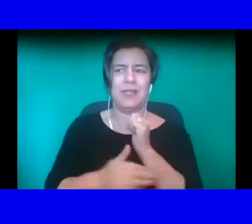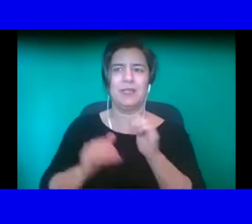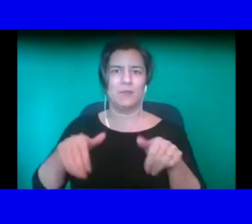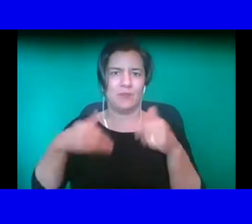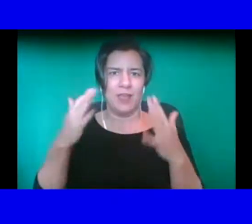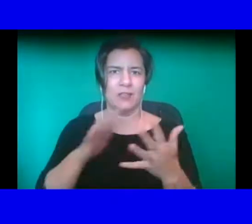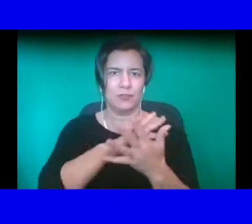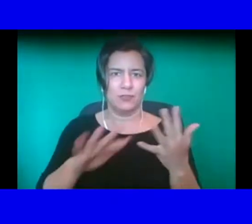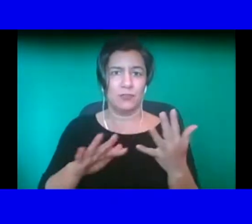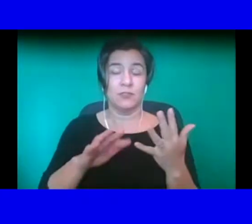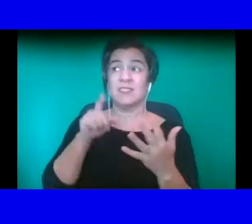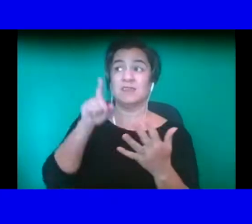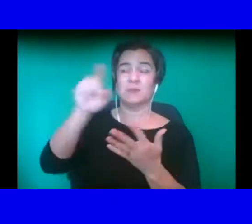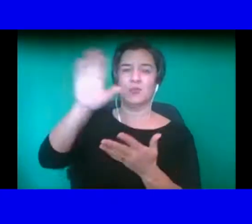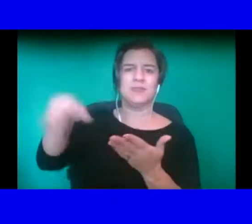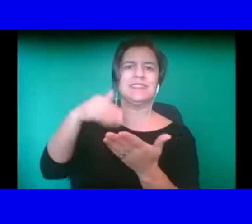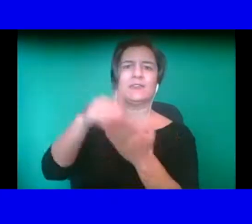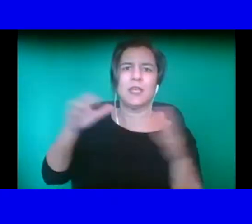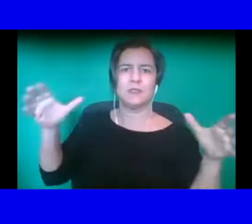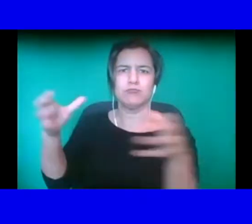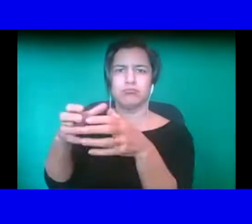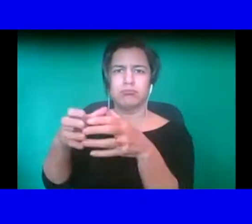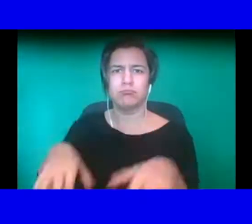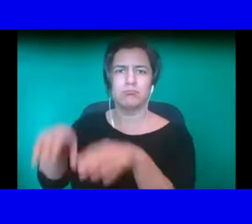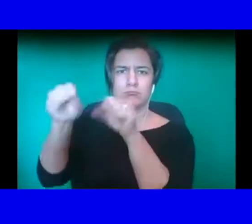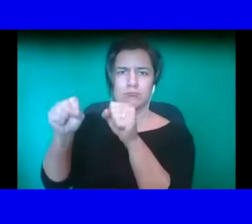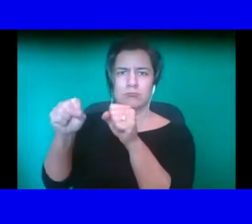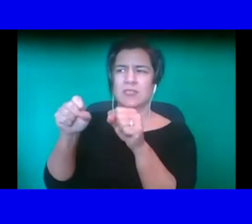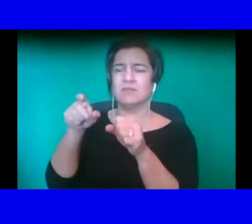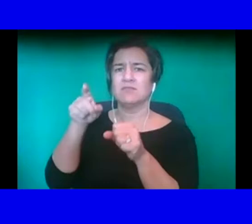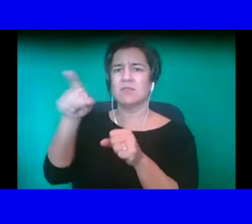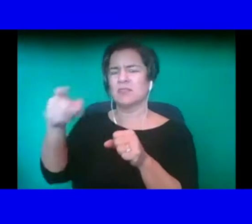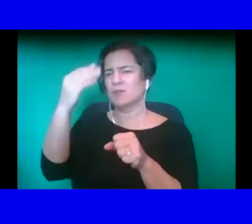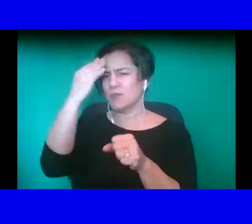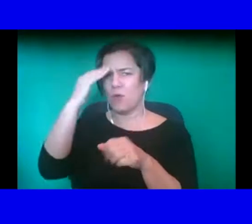as a centralized place that will know all the number of vaccine doses that are coming